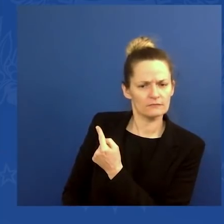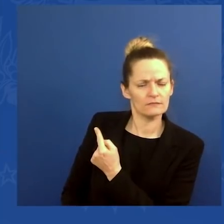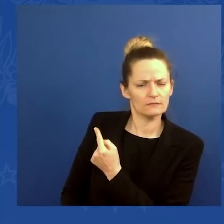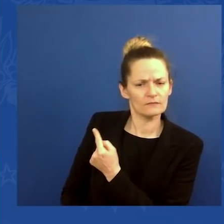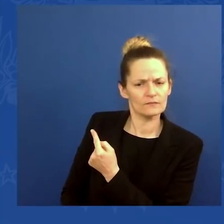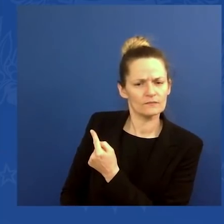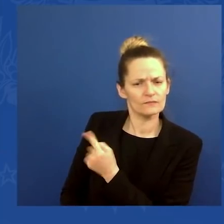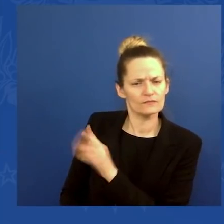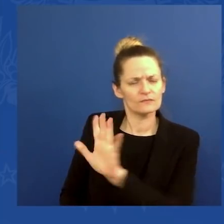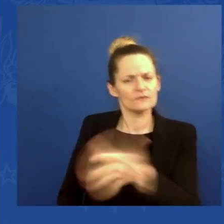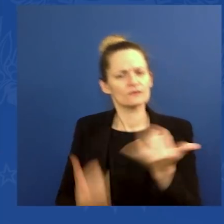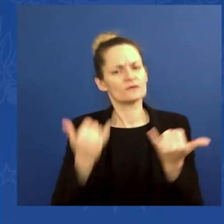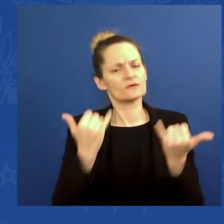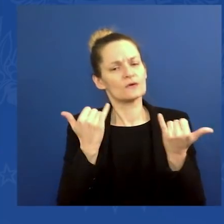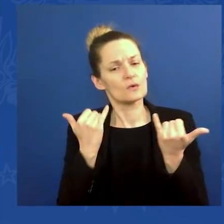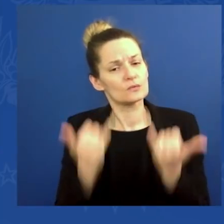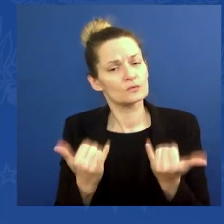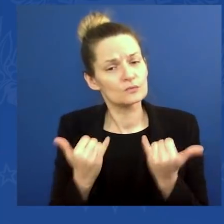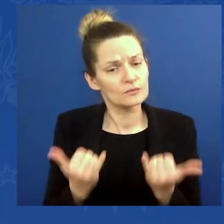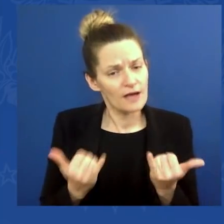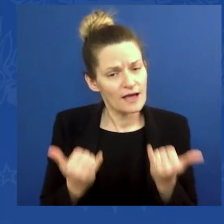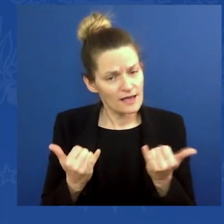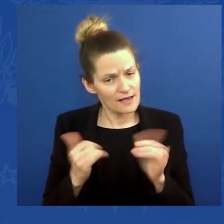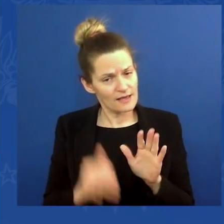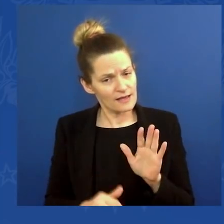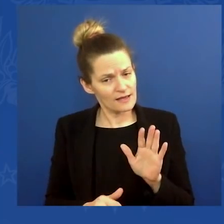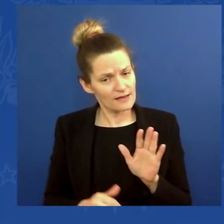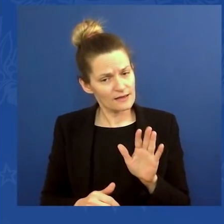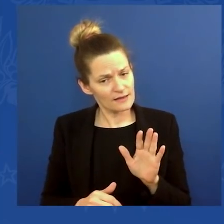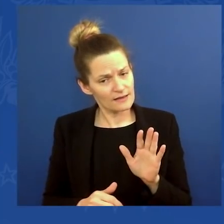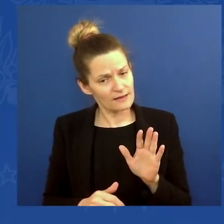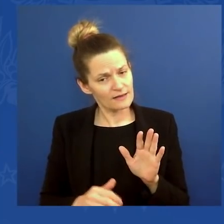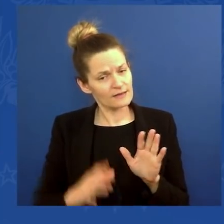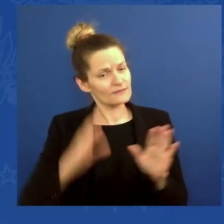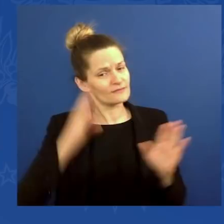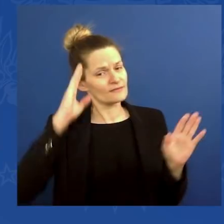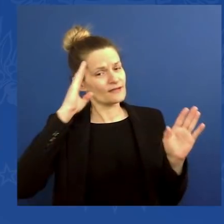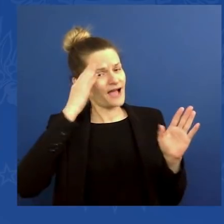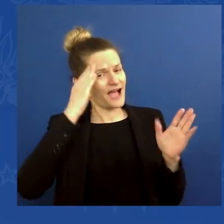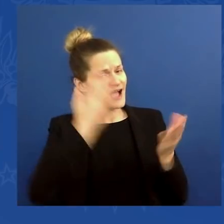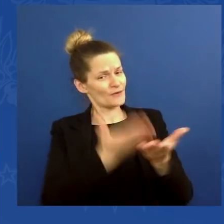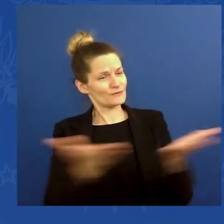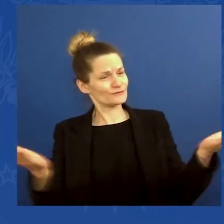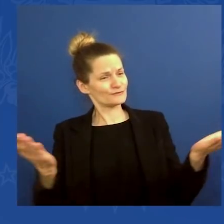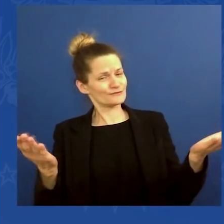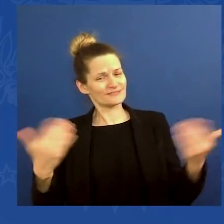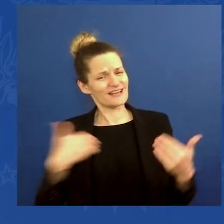brought themselves to the United States. But today, it's only part of what it means to be Irish.